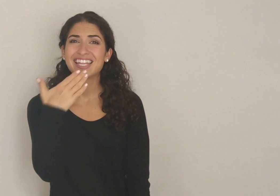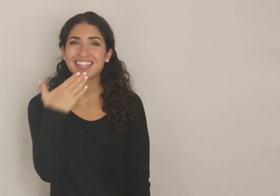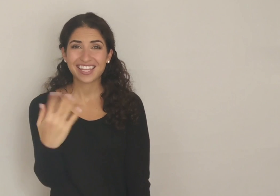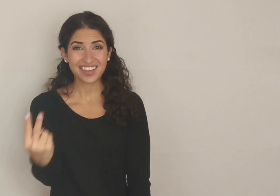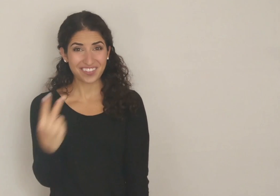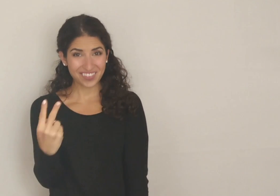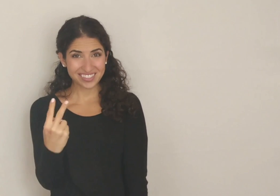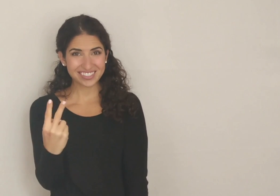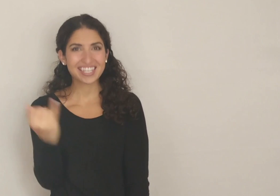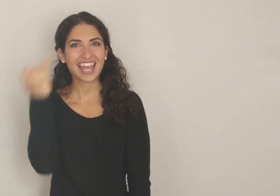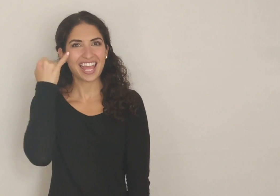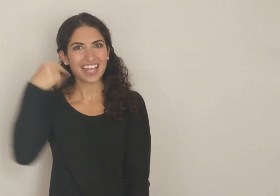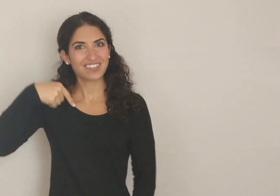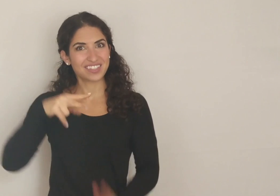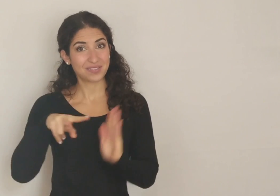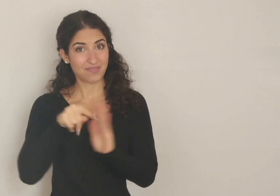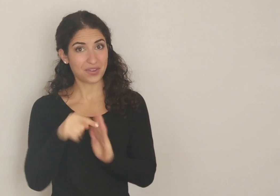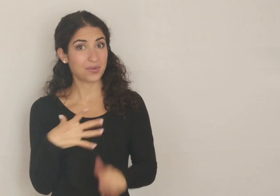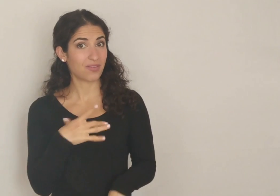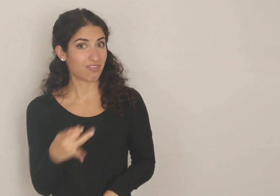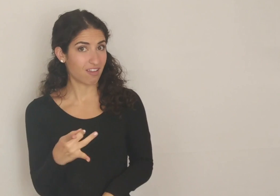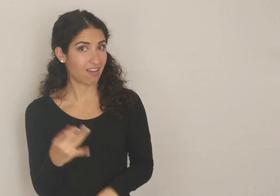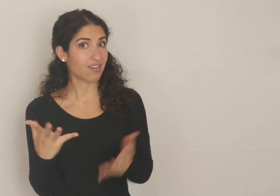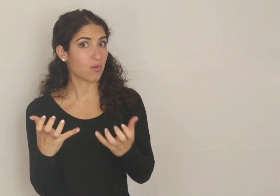Thank you so much for watching! If you like this video,